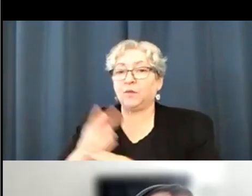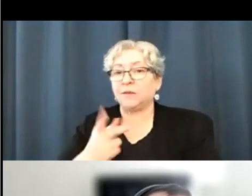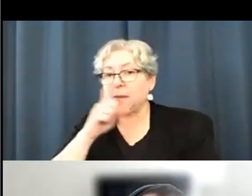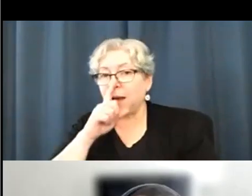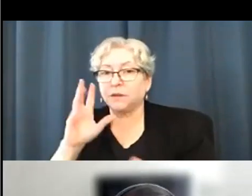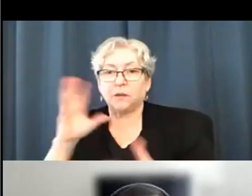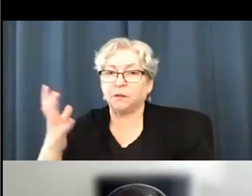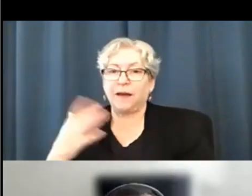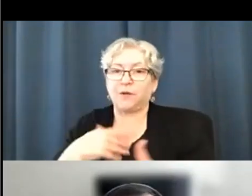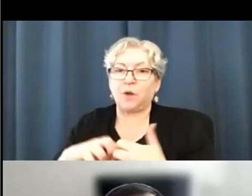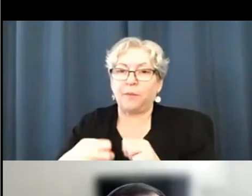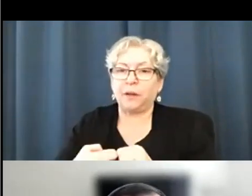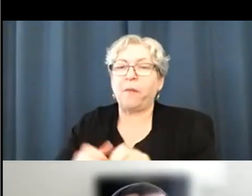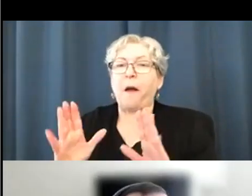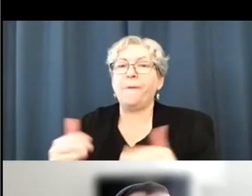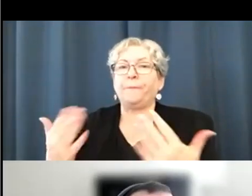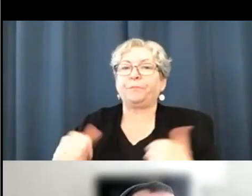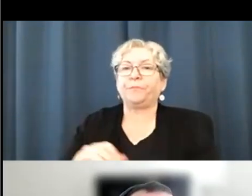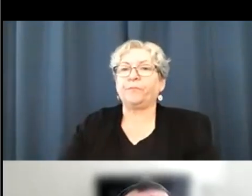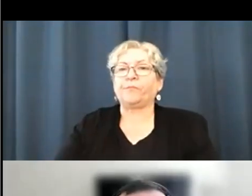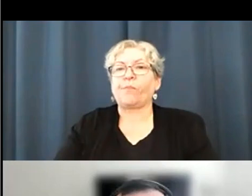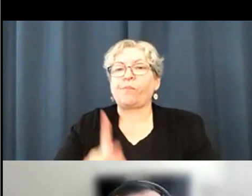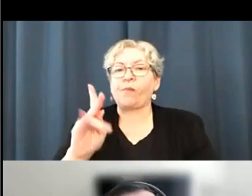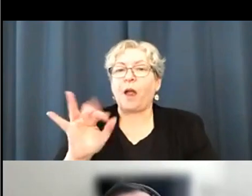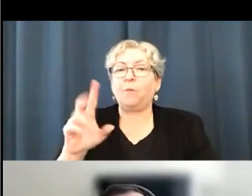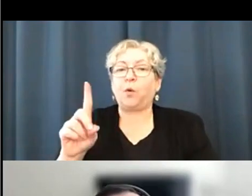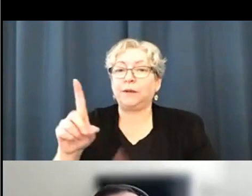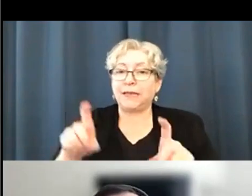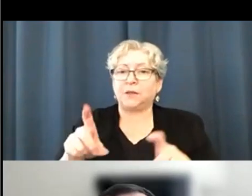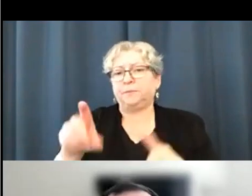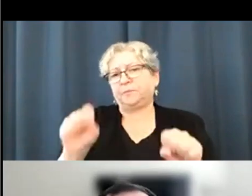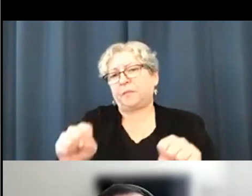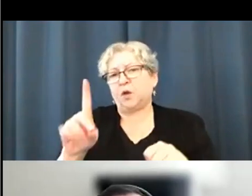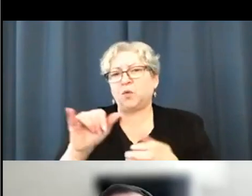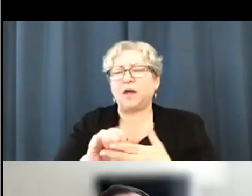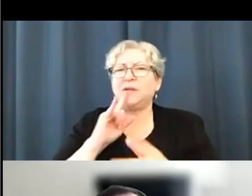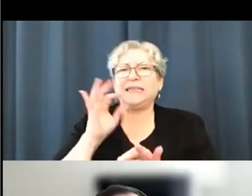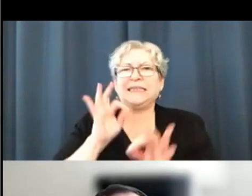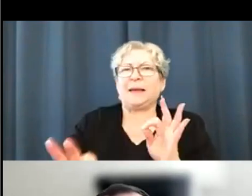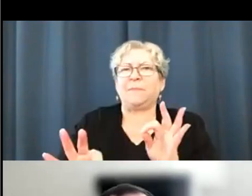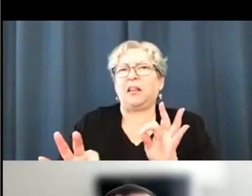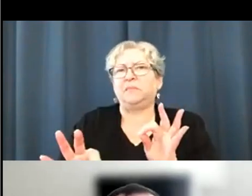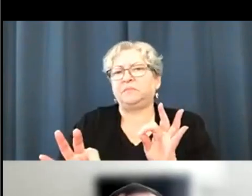So, keyboard testing, something that you can do, it's a very simple, should be pretty intuitive.